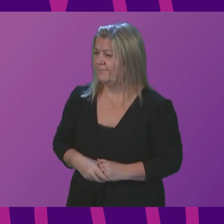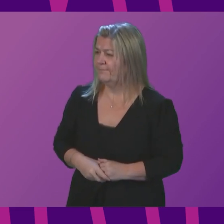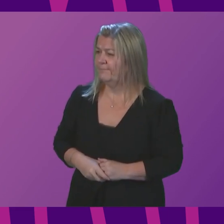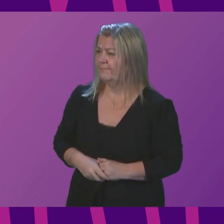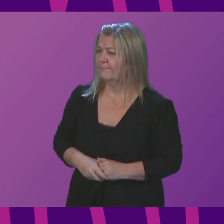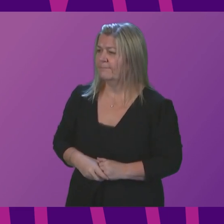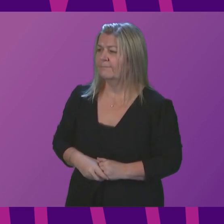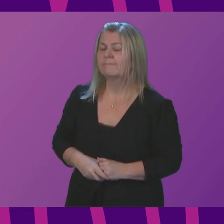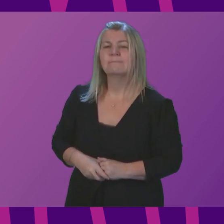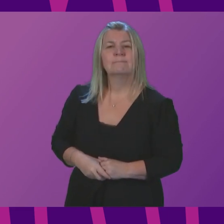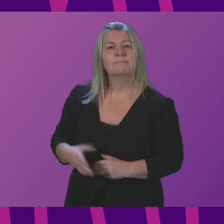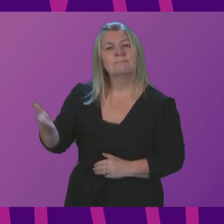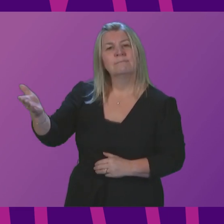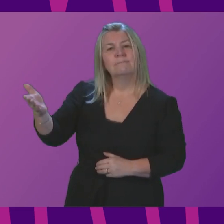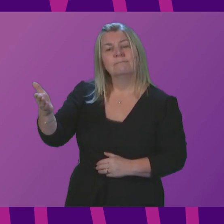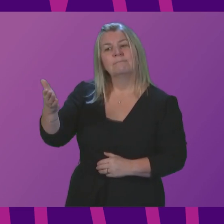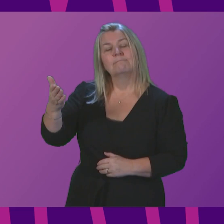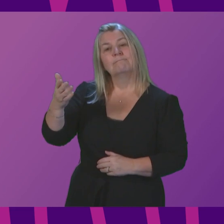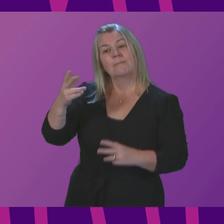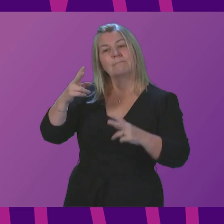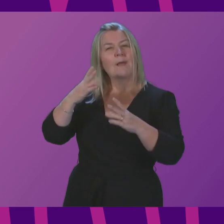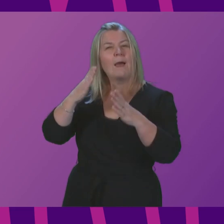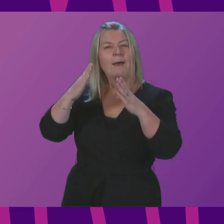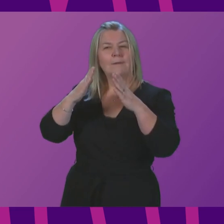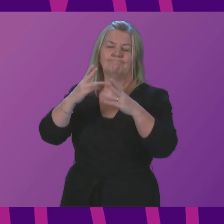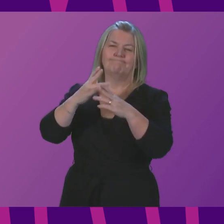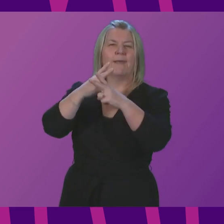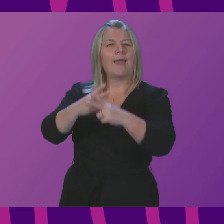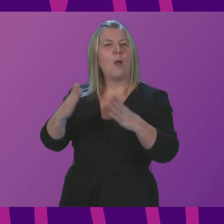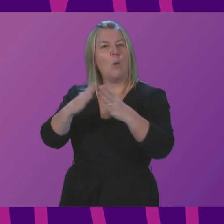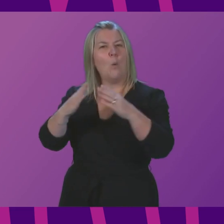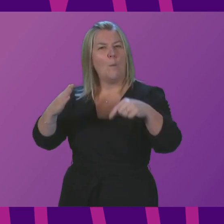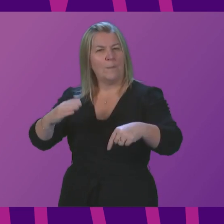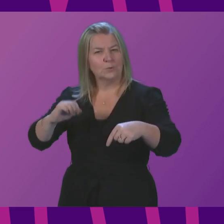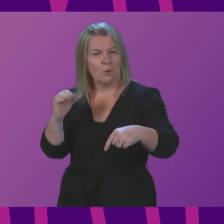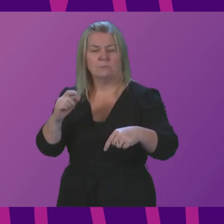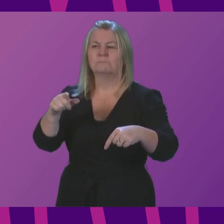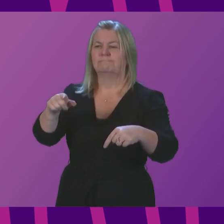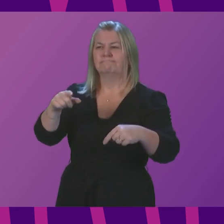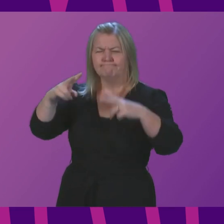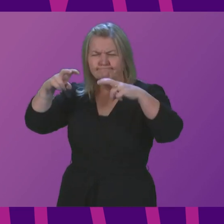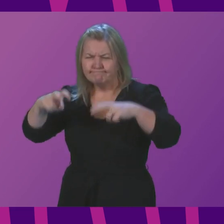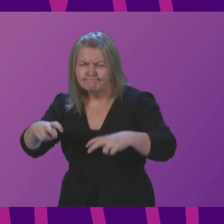The examination of deaths in care homes where residents were admitted without being tested